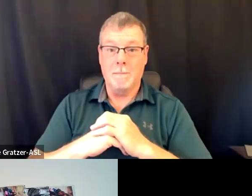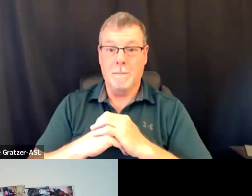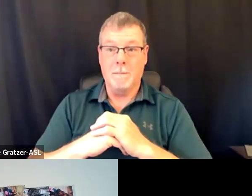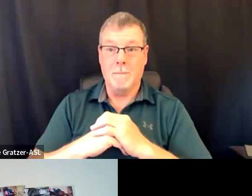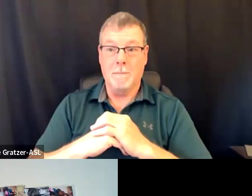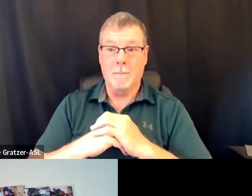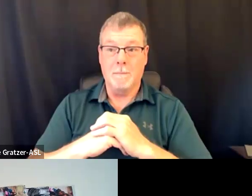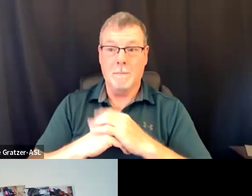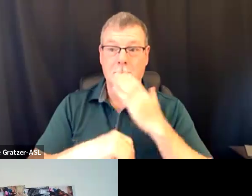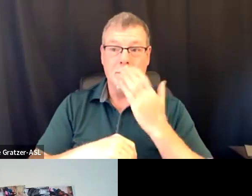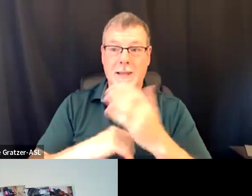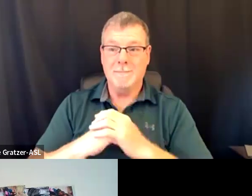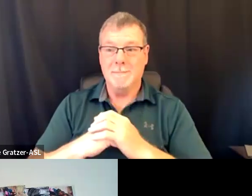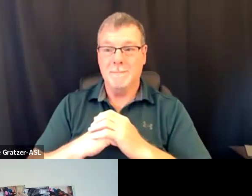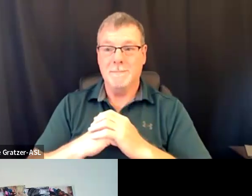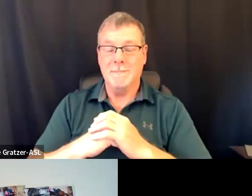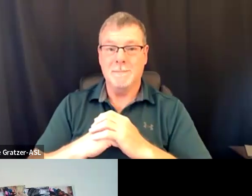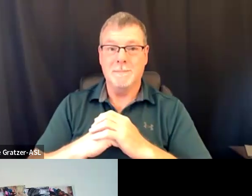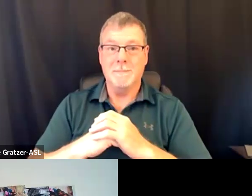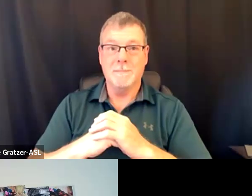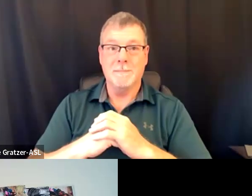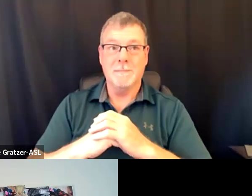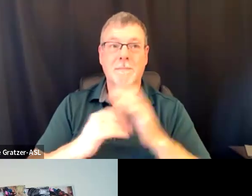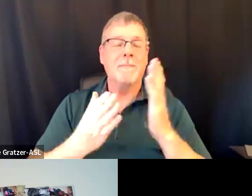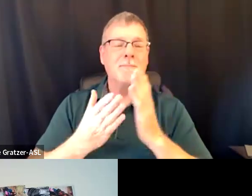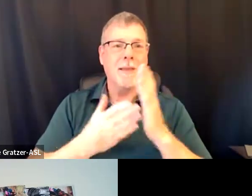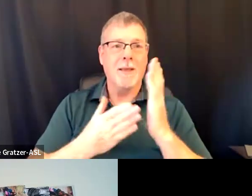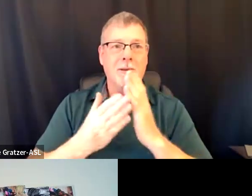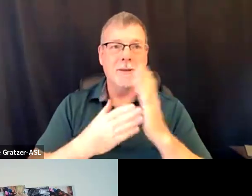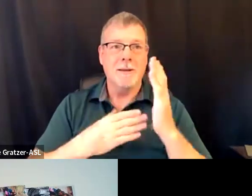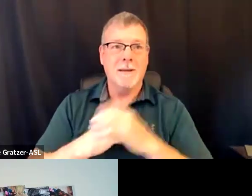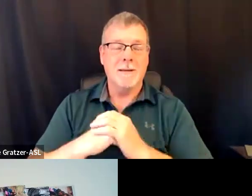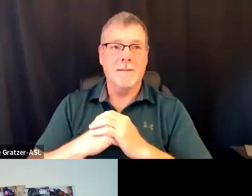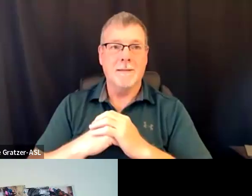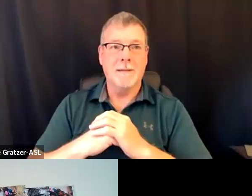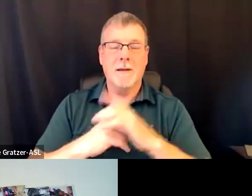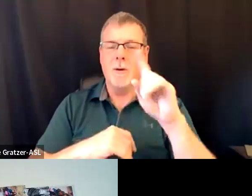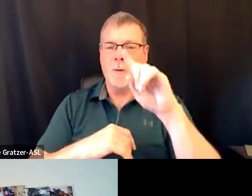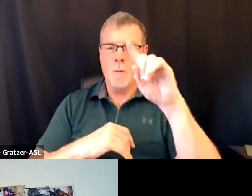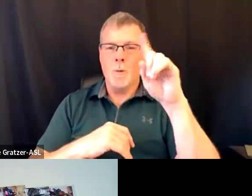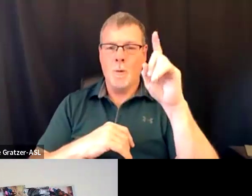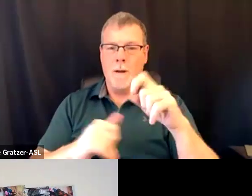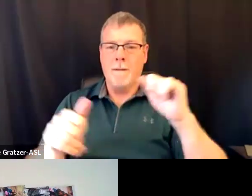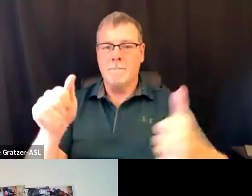Right. Thanks. All right. There's a question here. It's kind of a follow-up from something